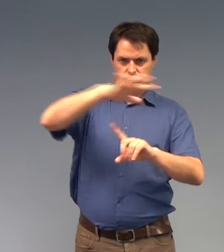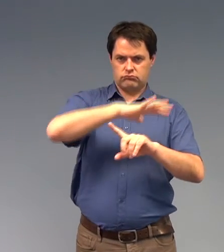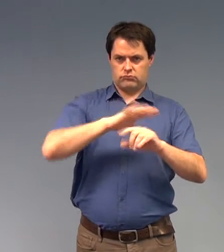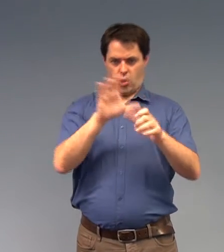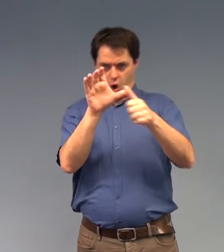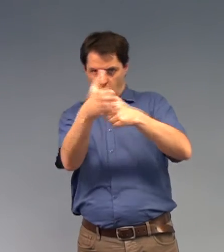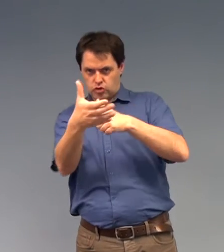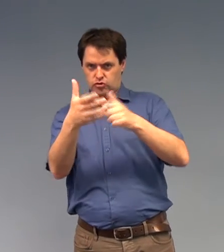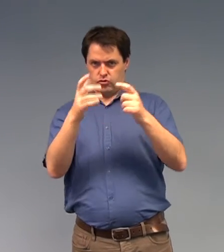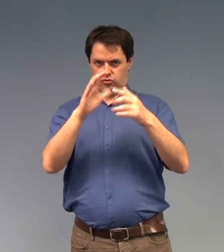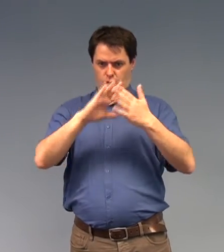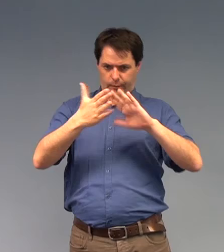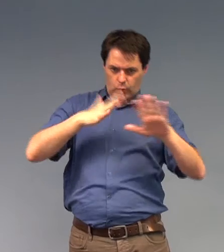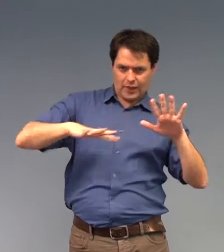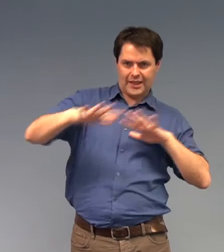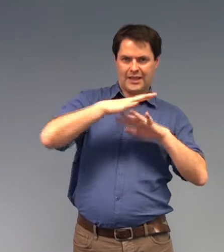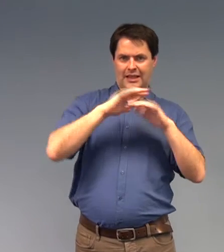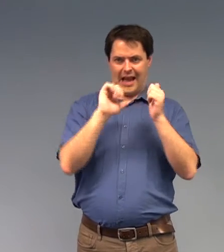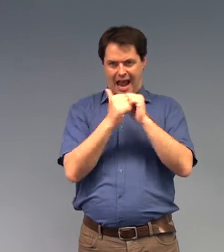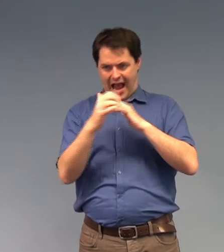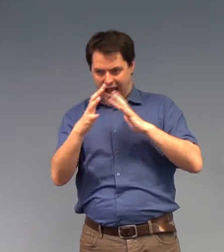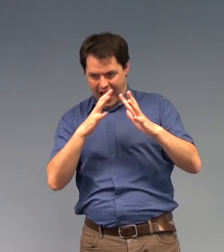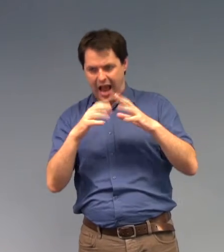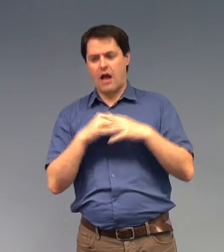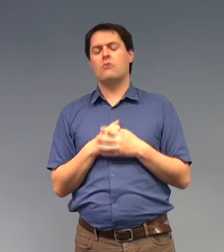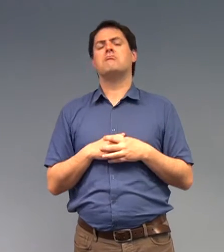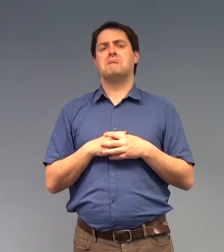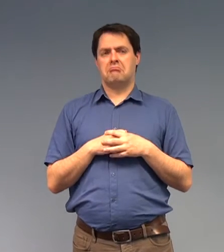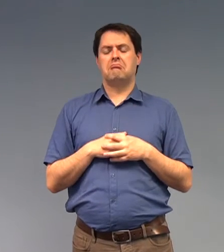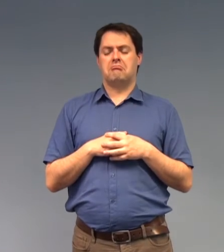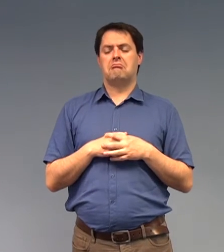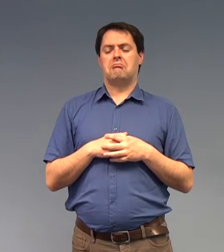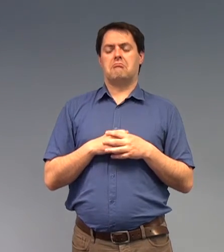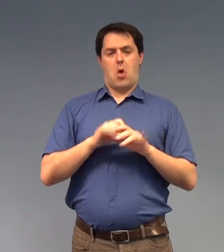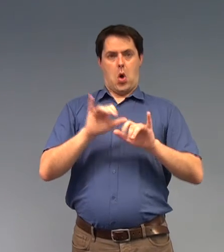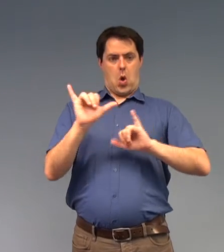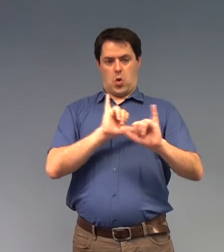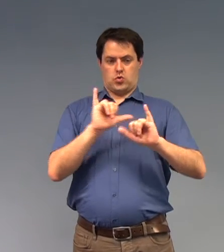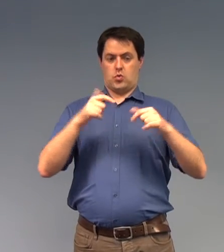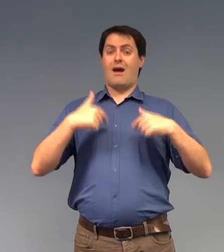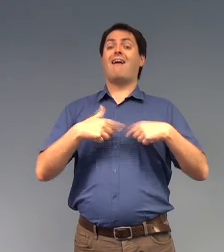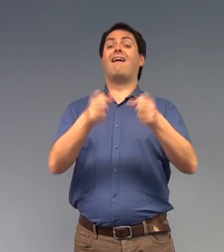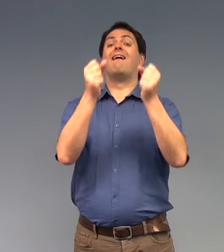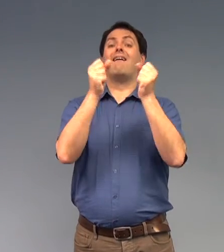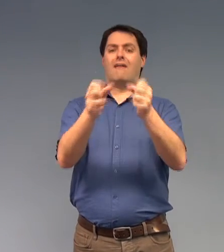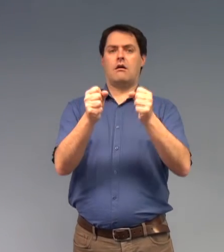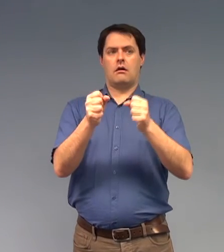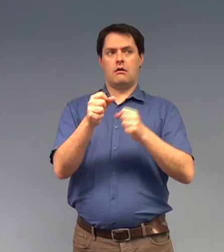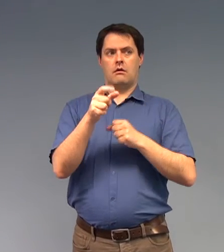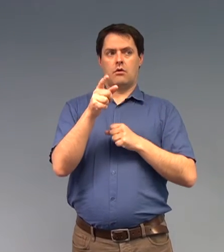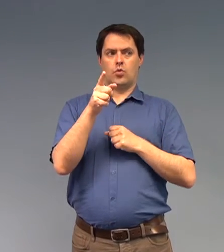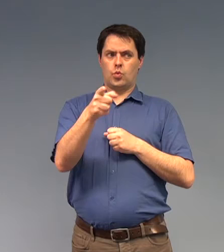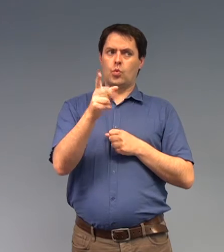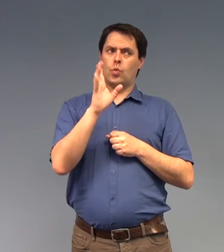We know that language is used within a situation. Within that context and we also bring our culture